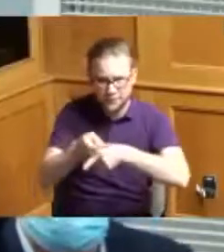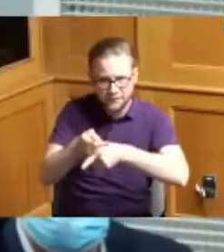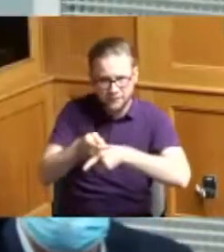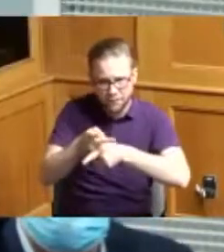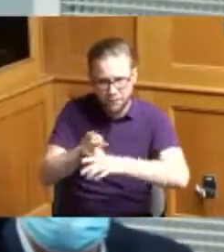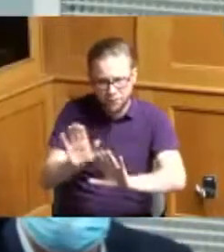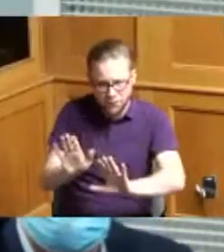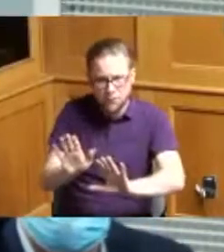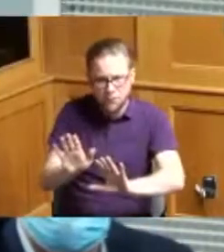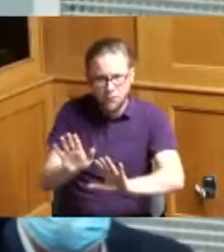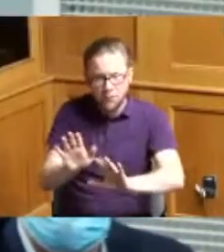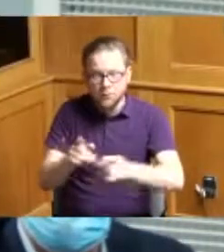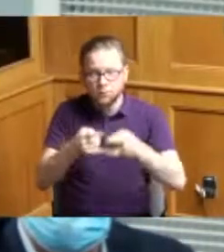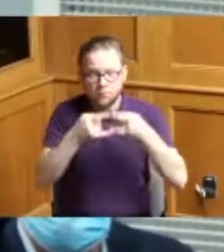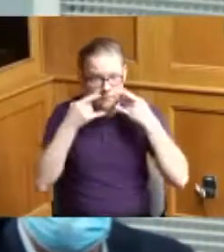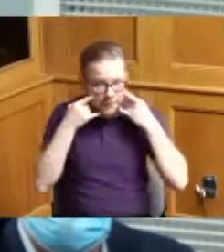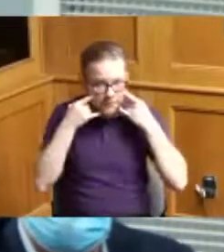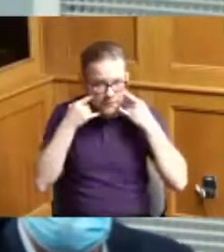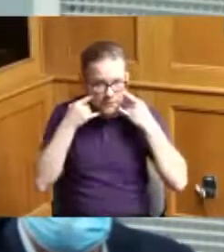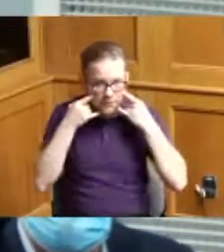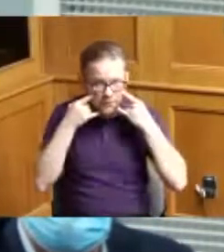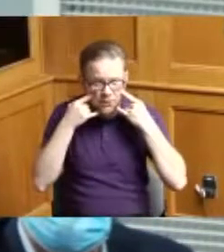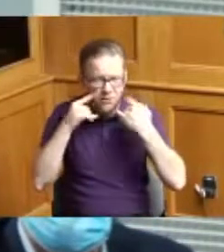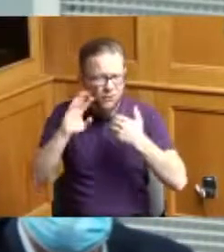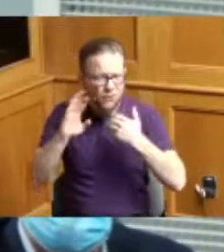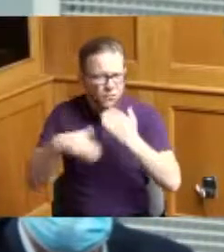and wear those masks and do the things that we are doing as a community to help